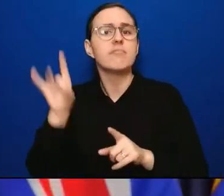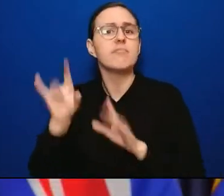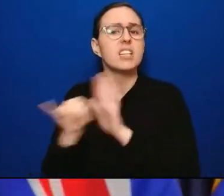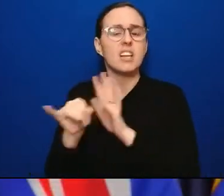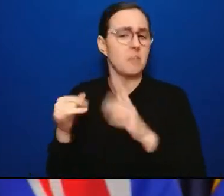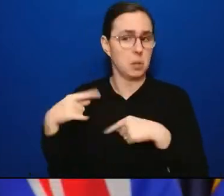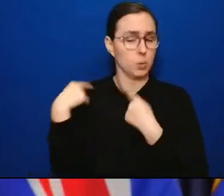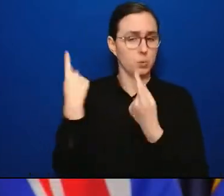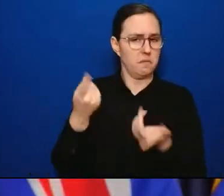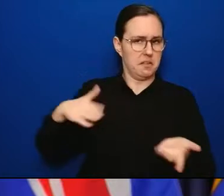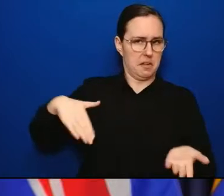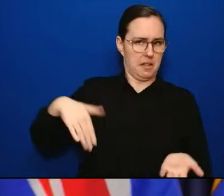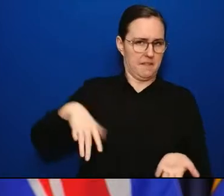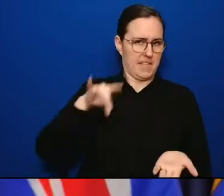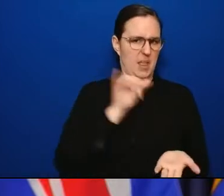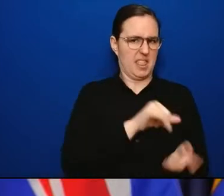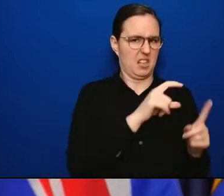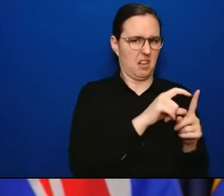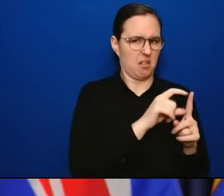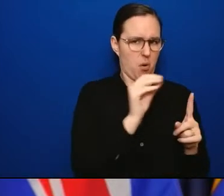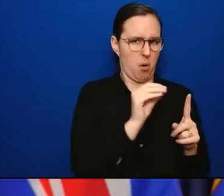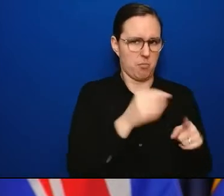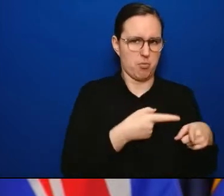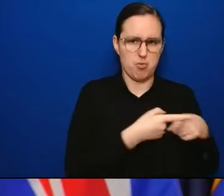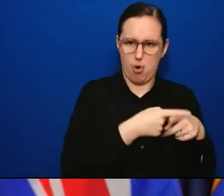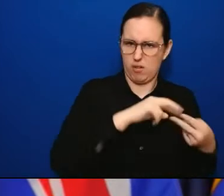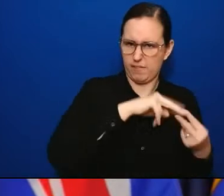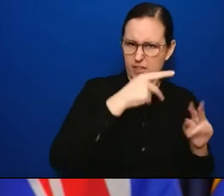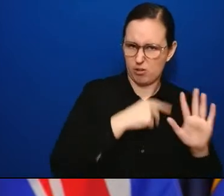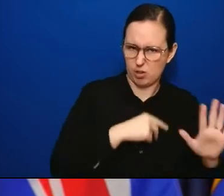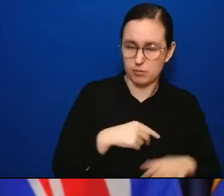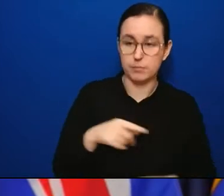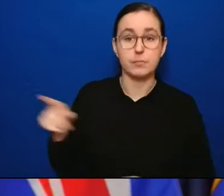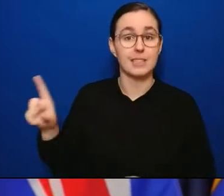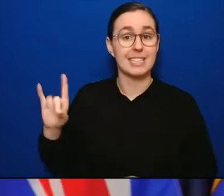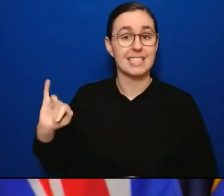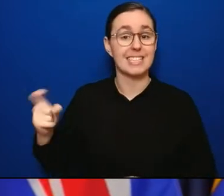Over the minister Dicks. We the